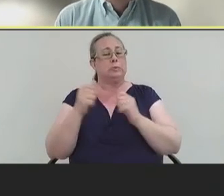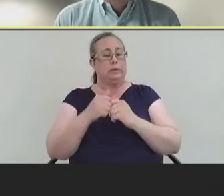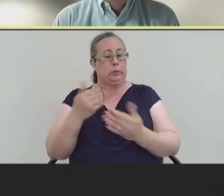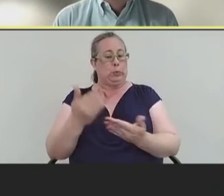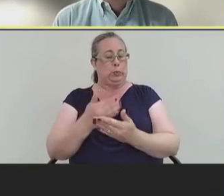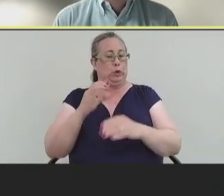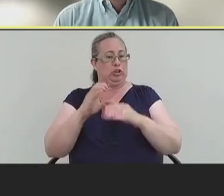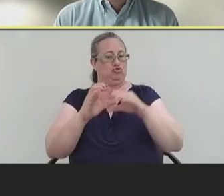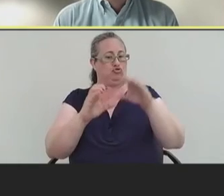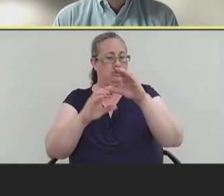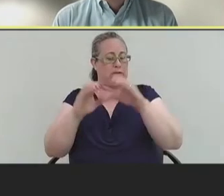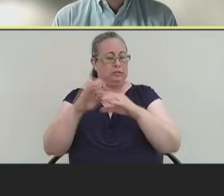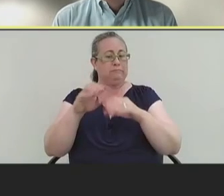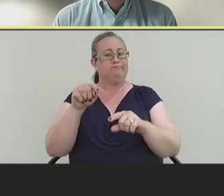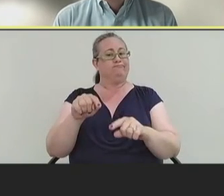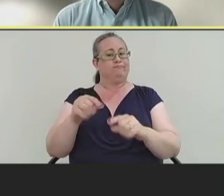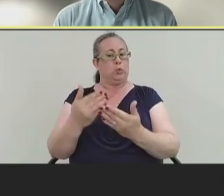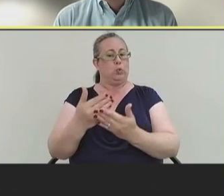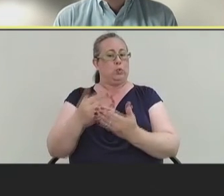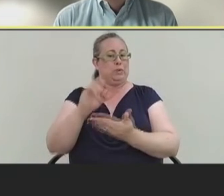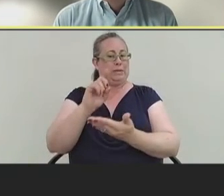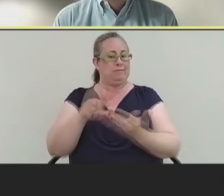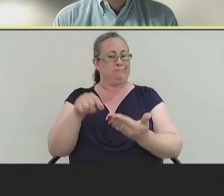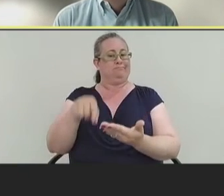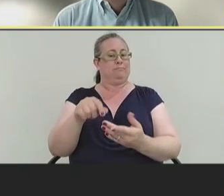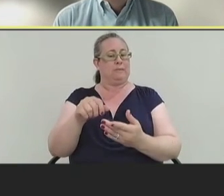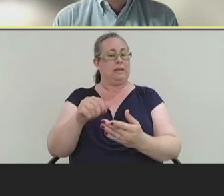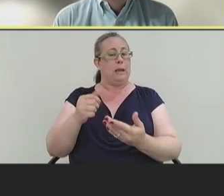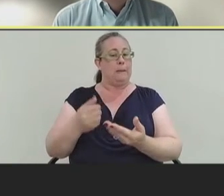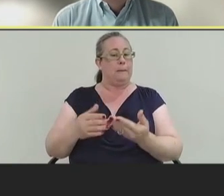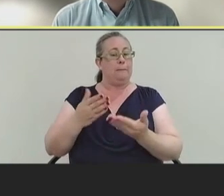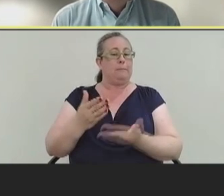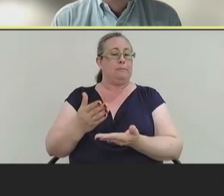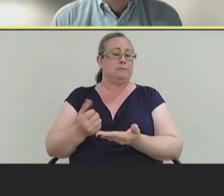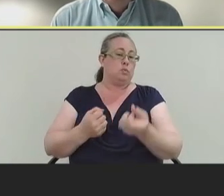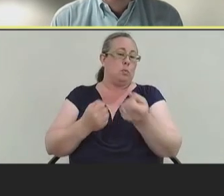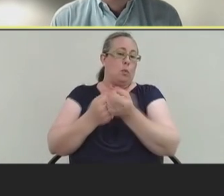the design, they can support environmental improvements in terms of neutral footprint,